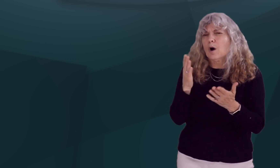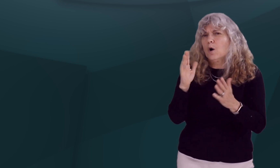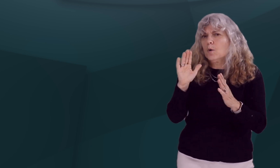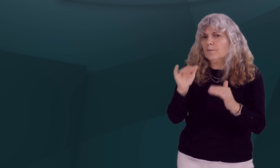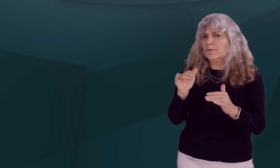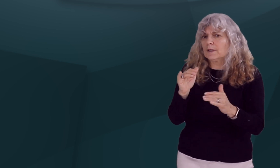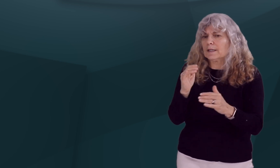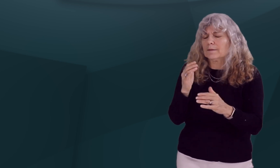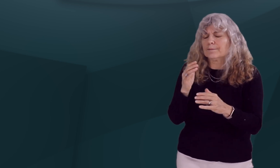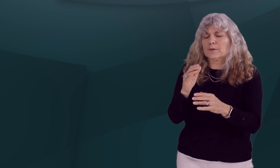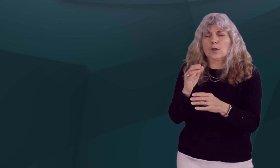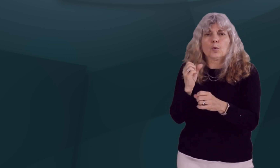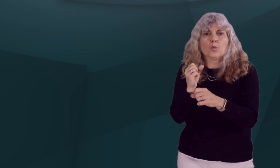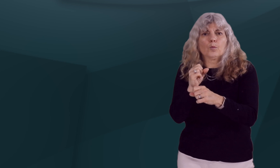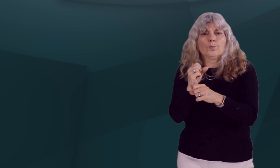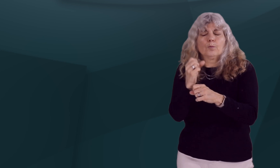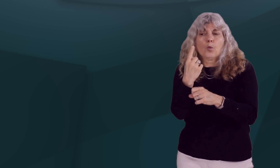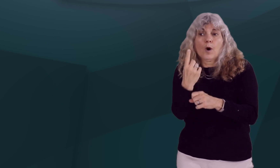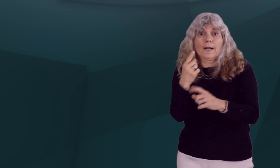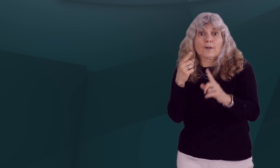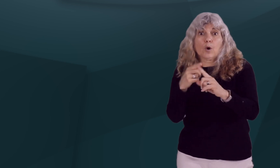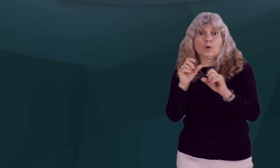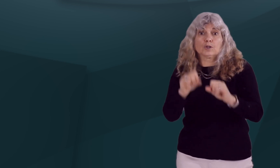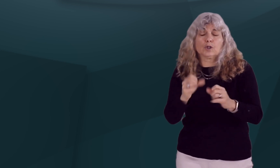Hopefully, when setting goals, you can add volunteer work --